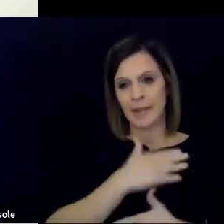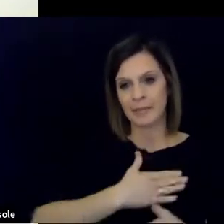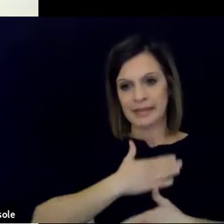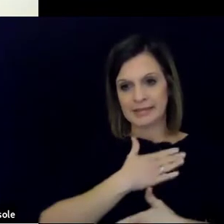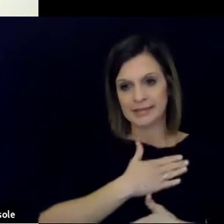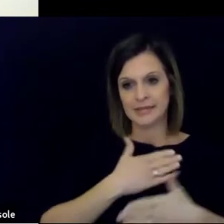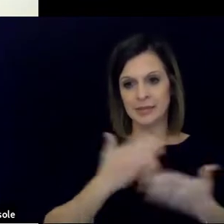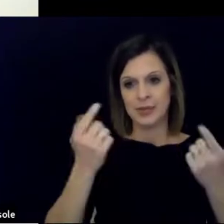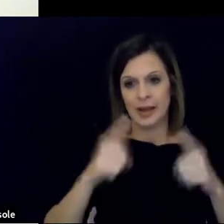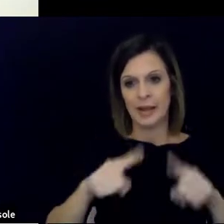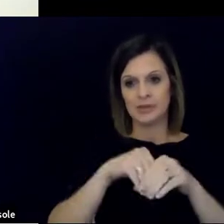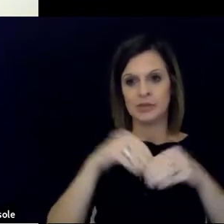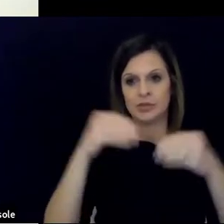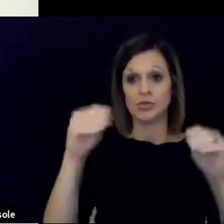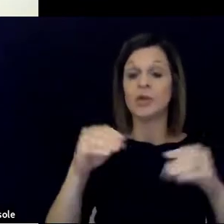especially, if your kid has a disability.